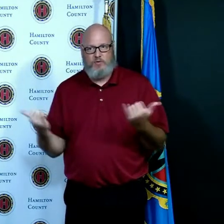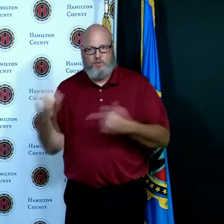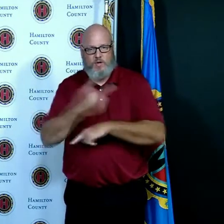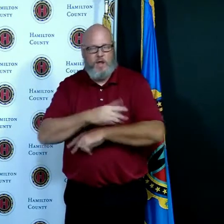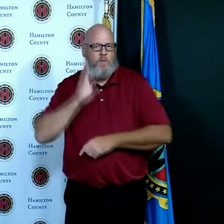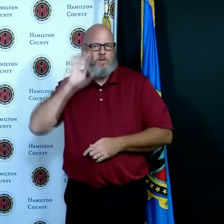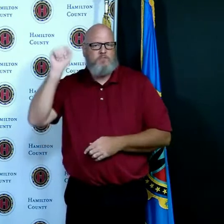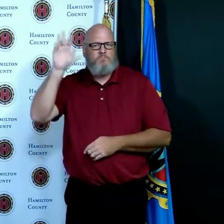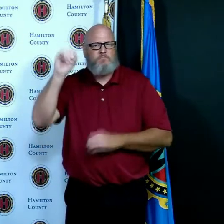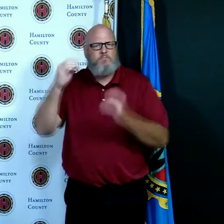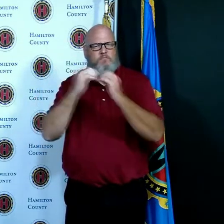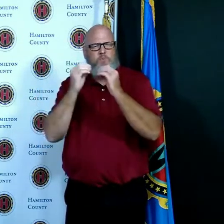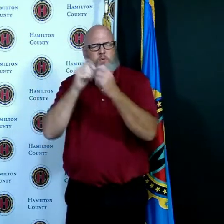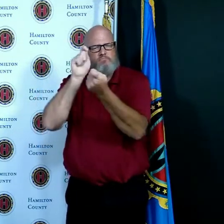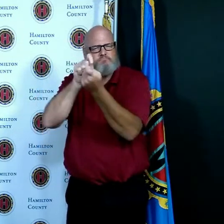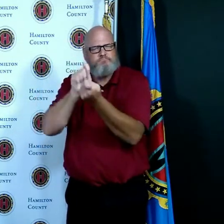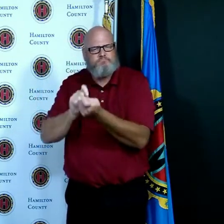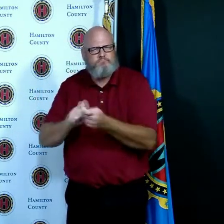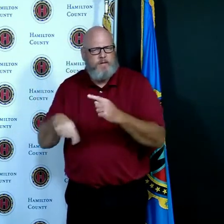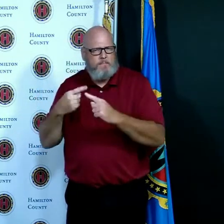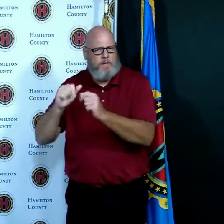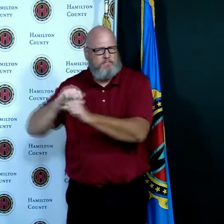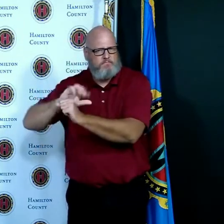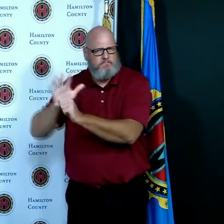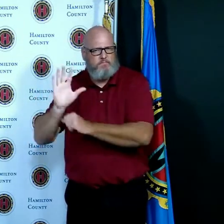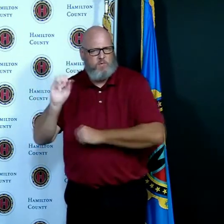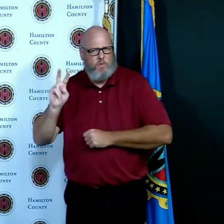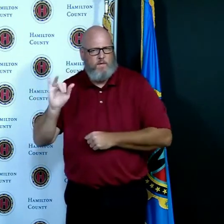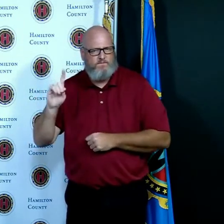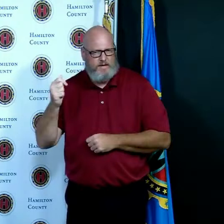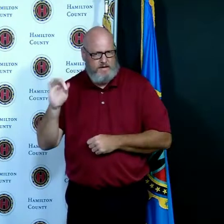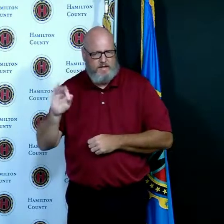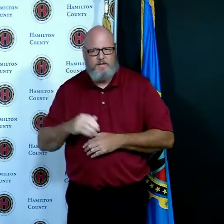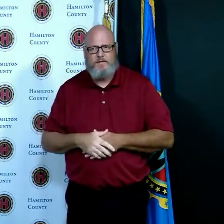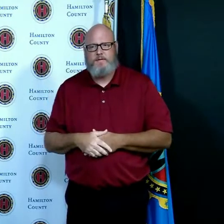with us Sarah is the Senior Vice President of Programs and Services